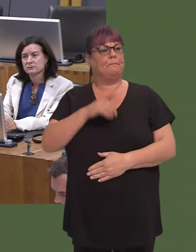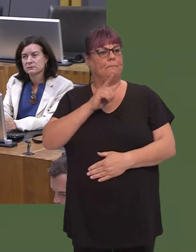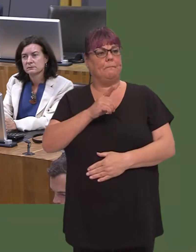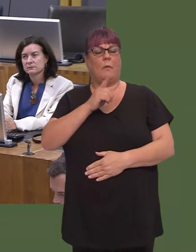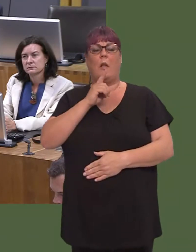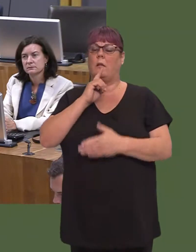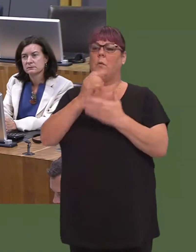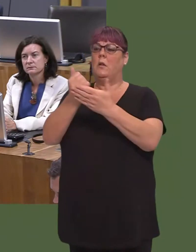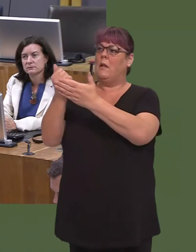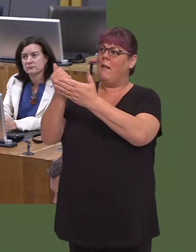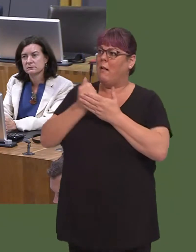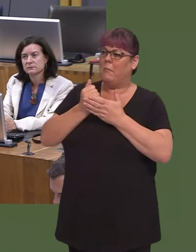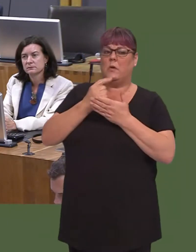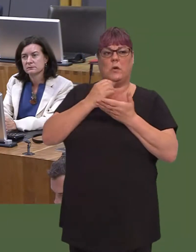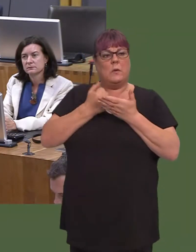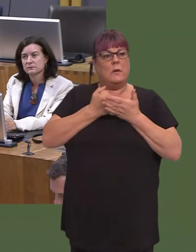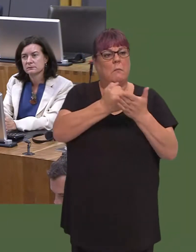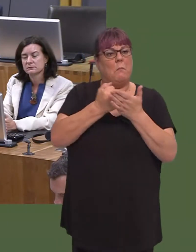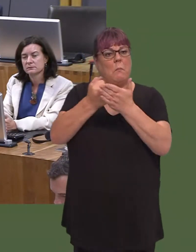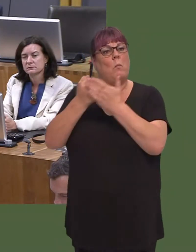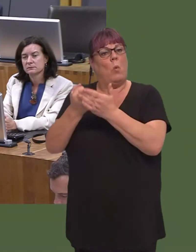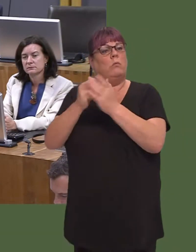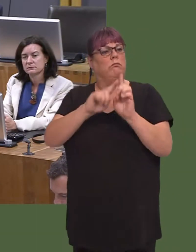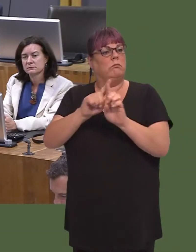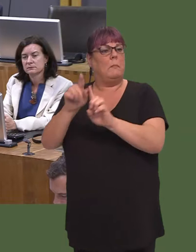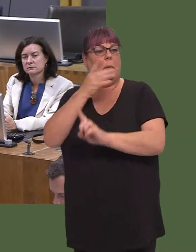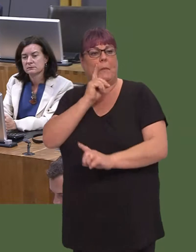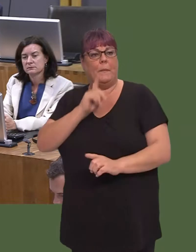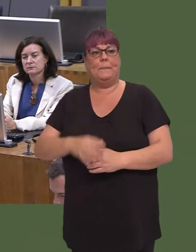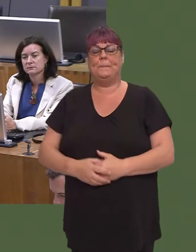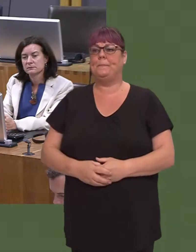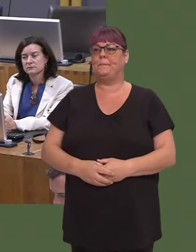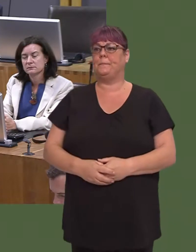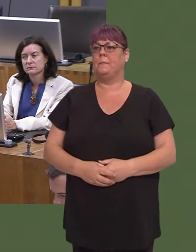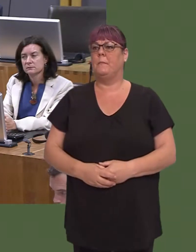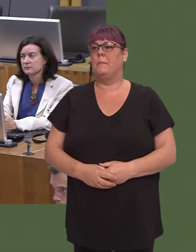and Northern Ireland all saw increases in the number of students enrolling in their